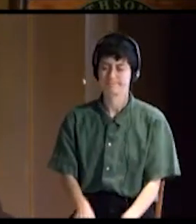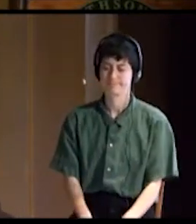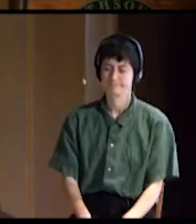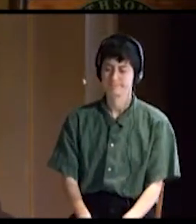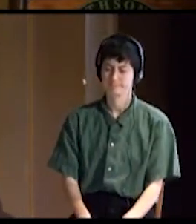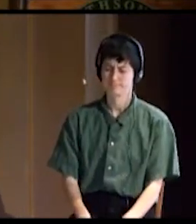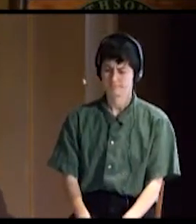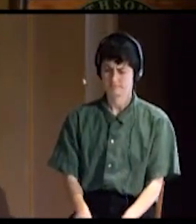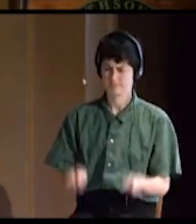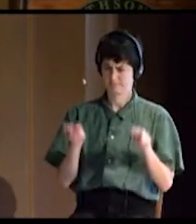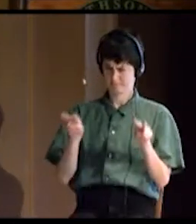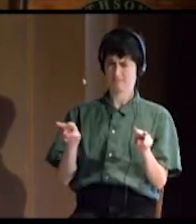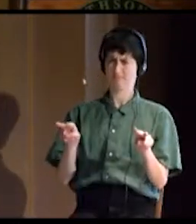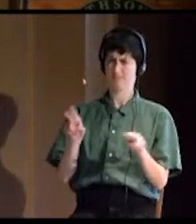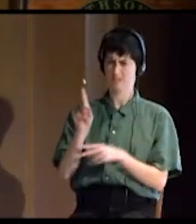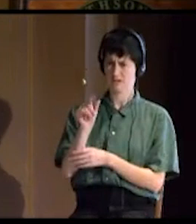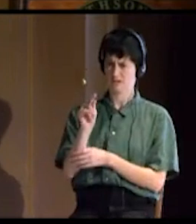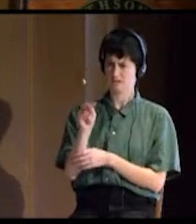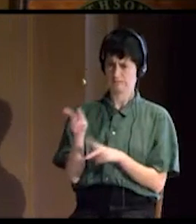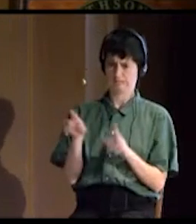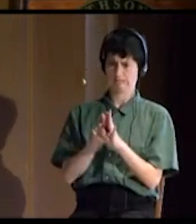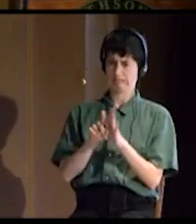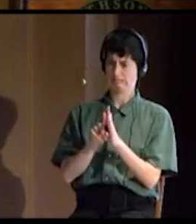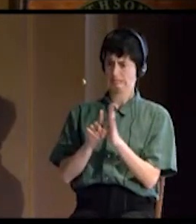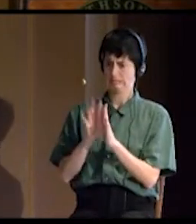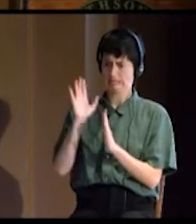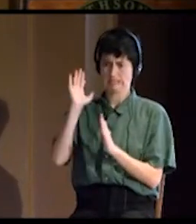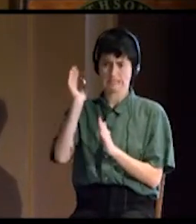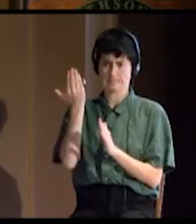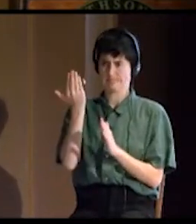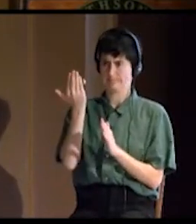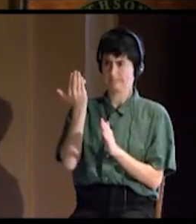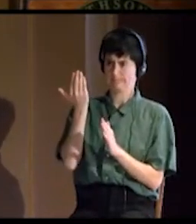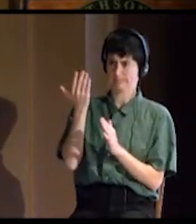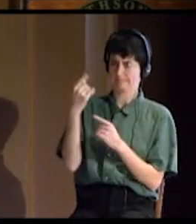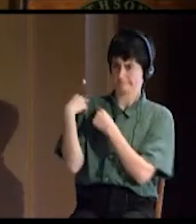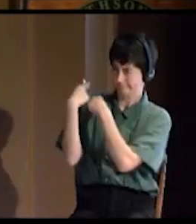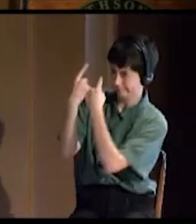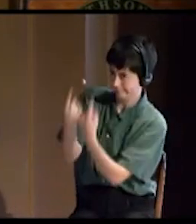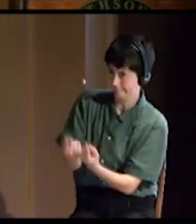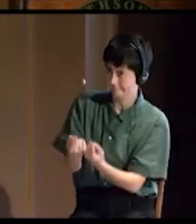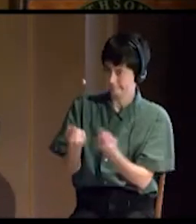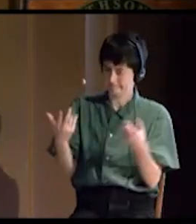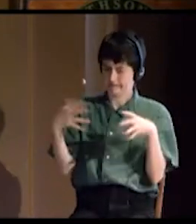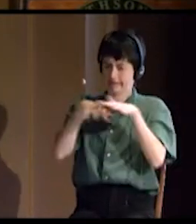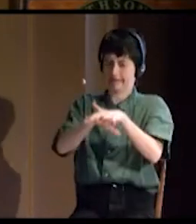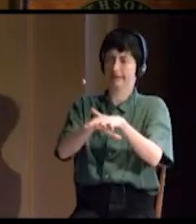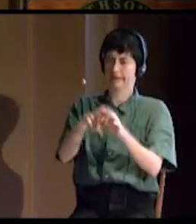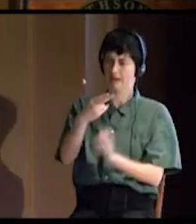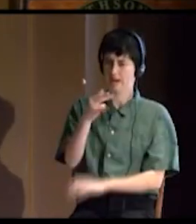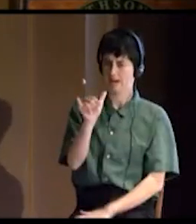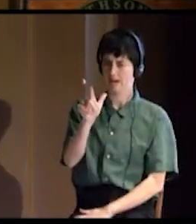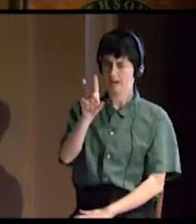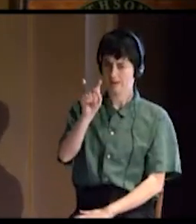and can suggest there's a history of hybridization in the group. So I use an approach called a phylogenetic network